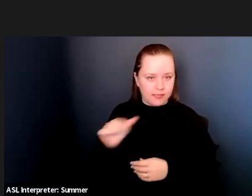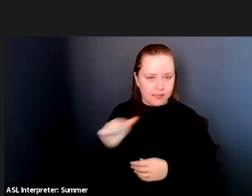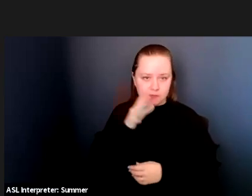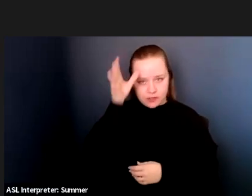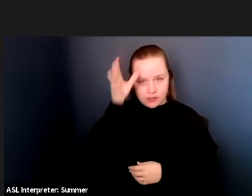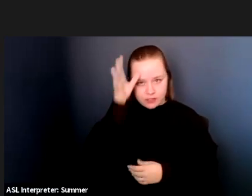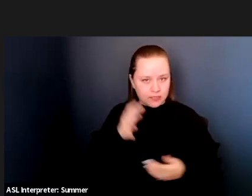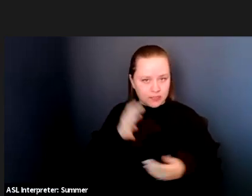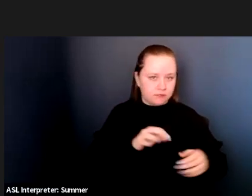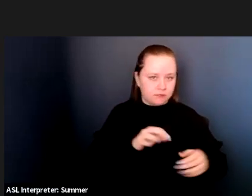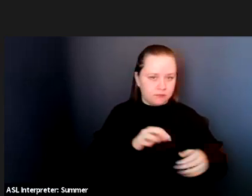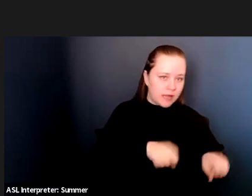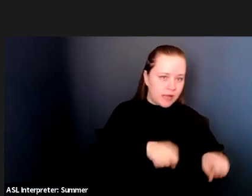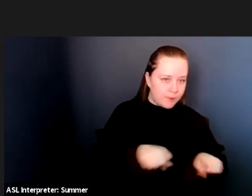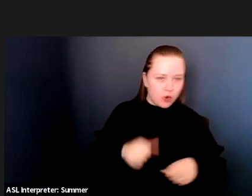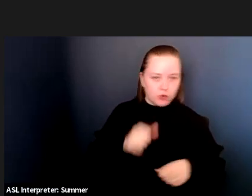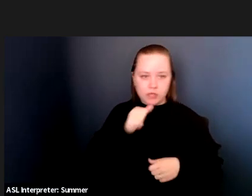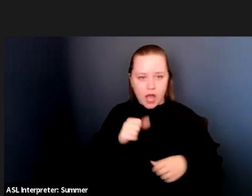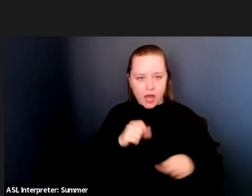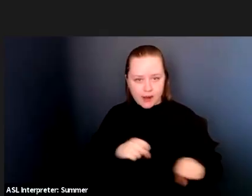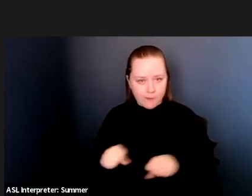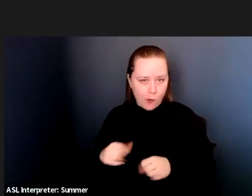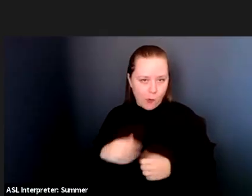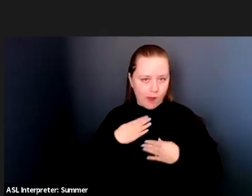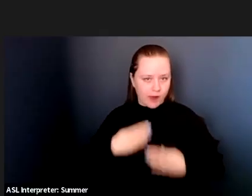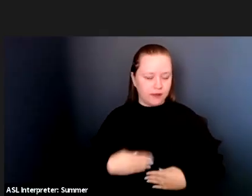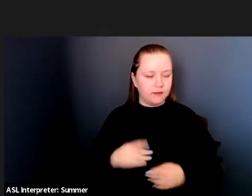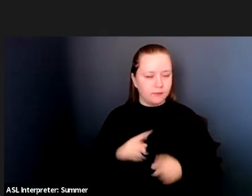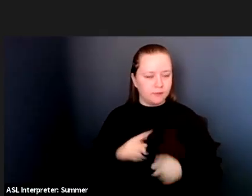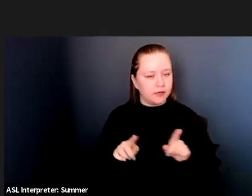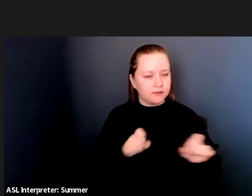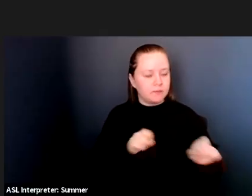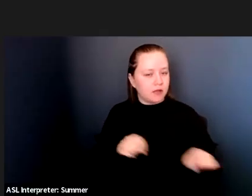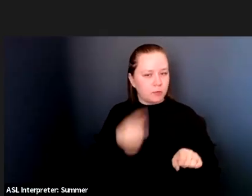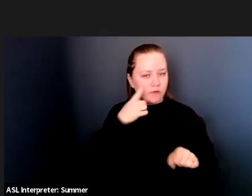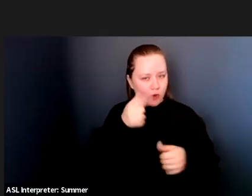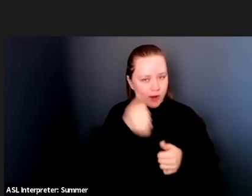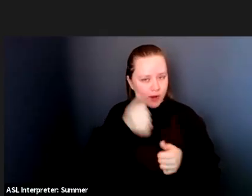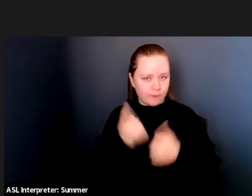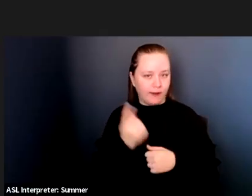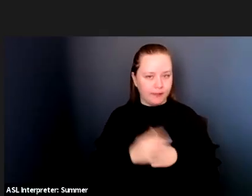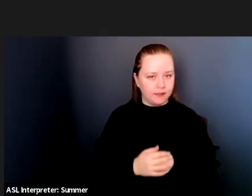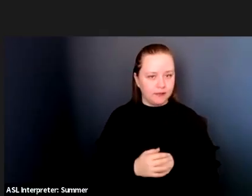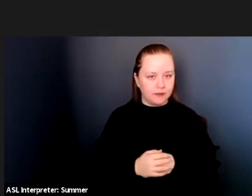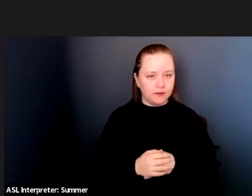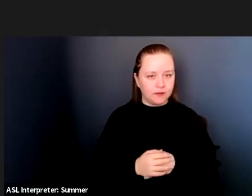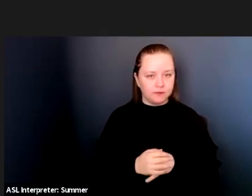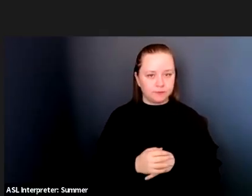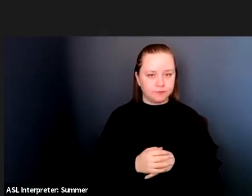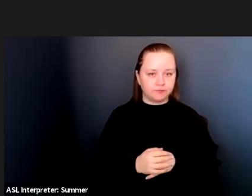but it is possible for every ability by taking stock of your needs in